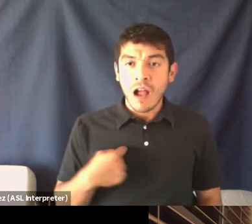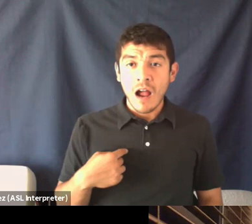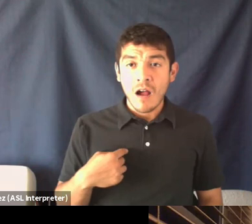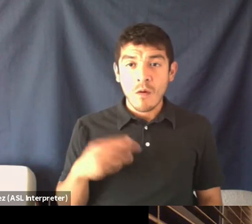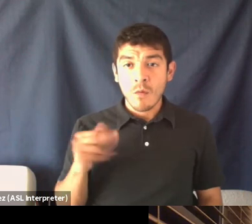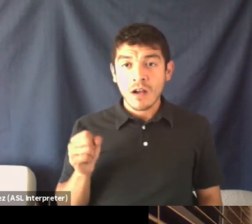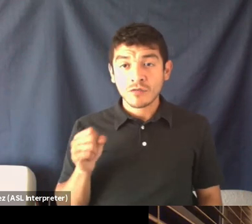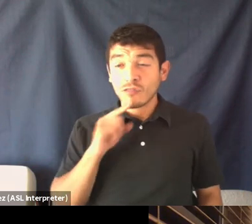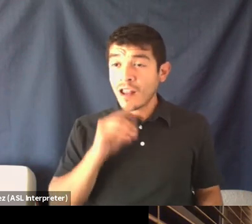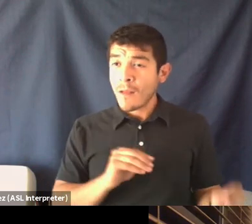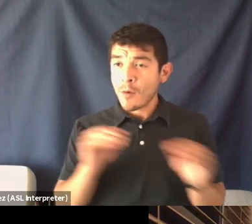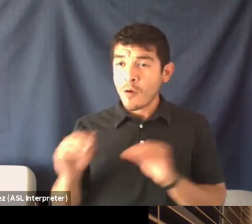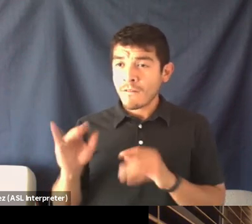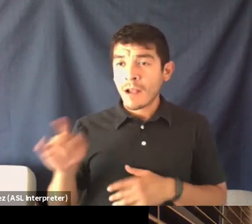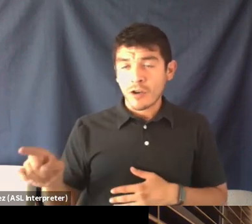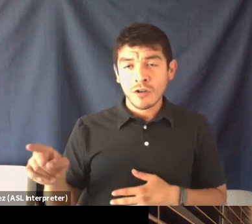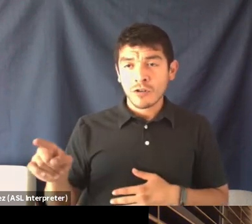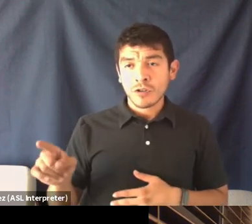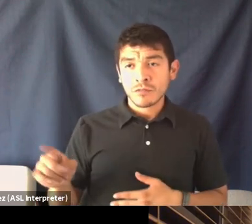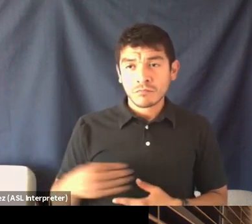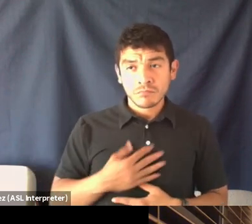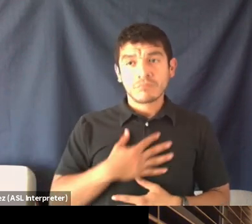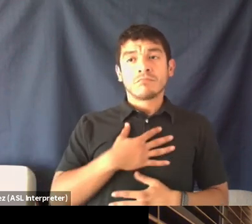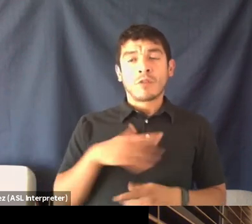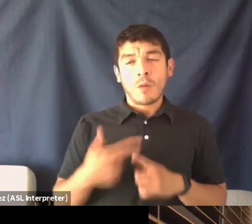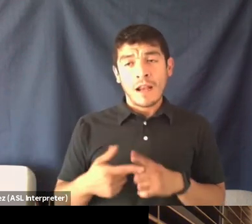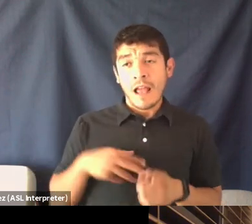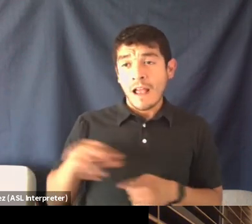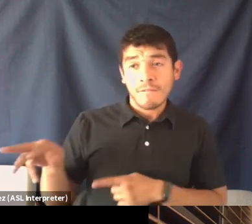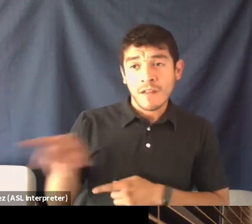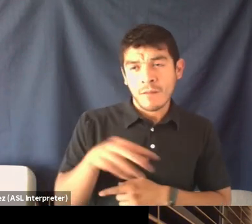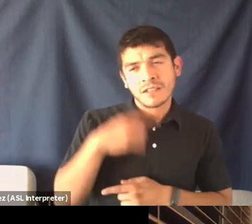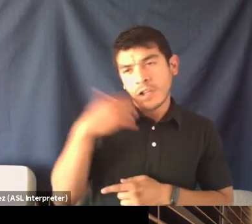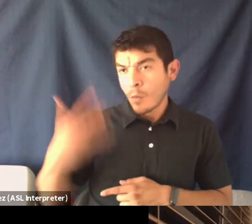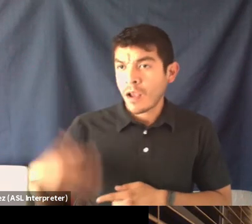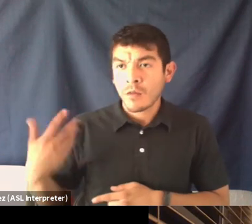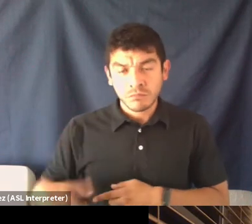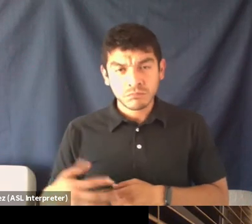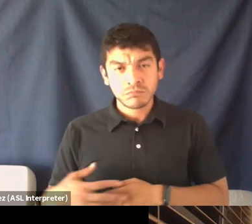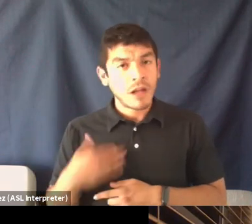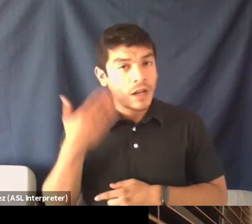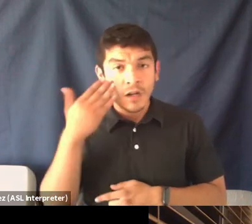totally moved by when we filmed it. I was like, wow, I didn't even know that.